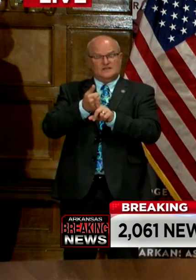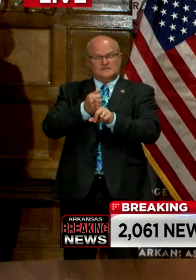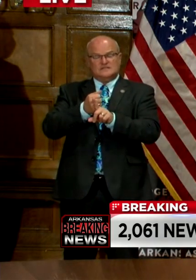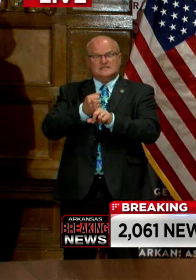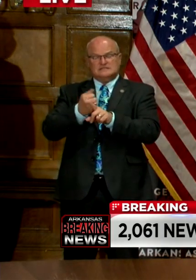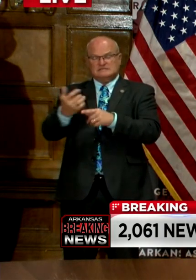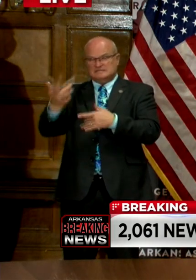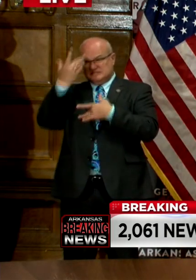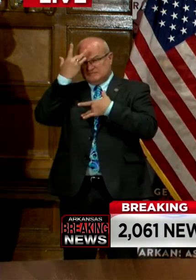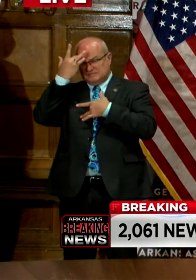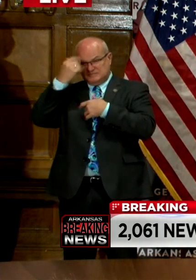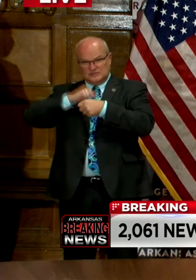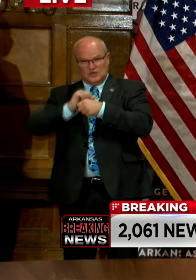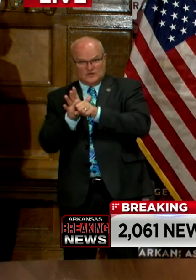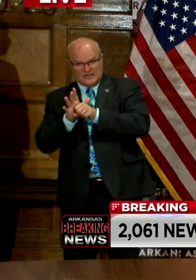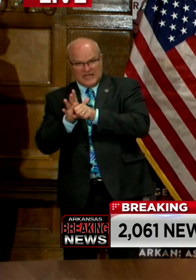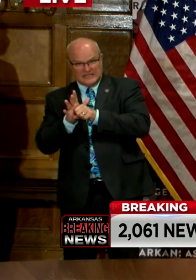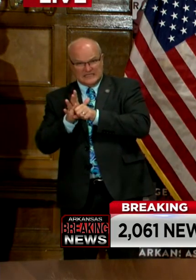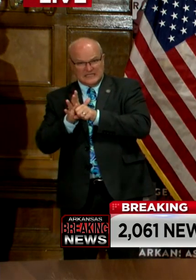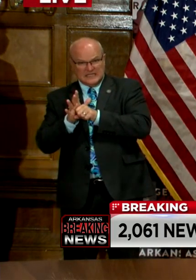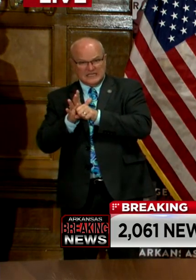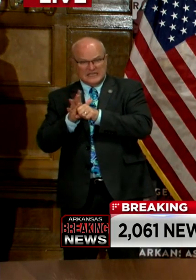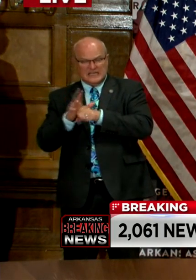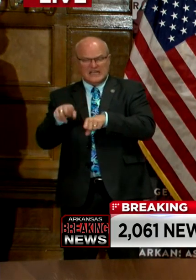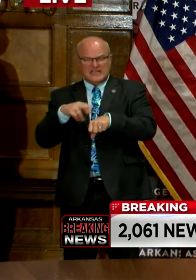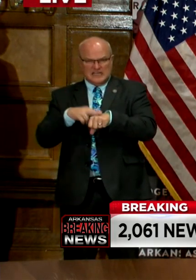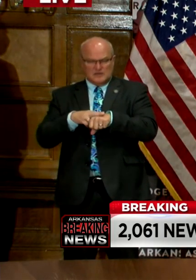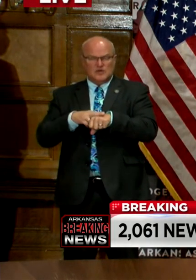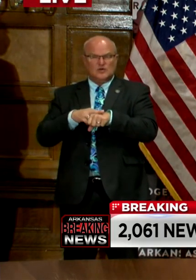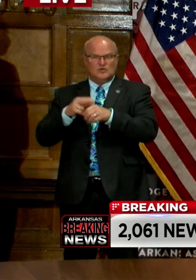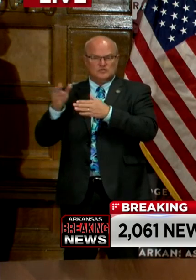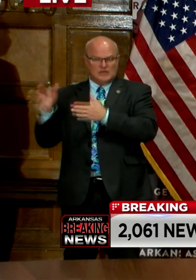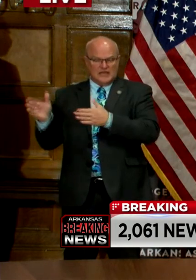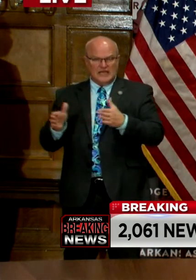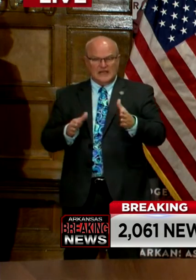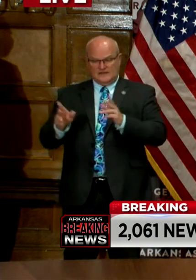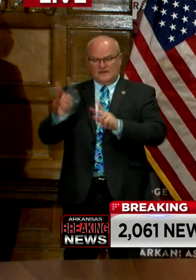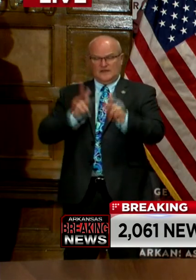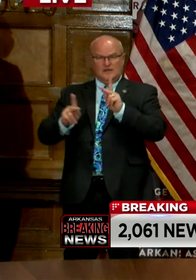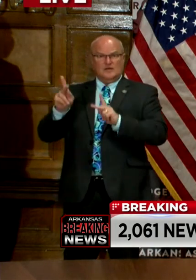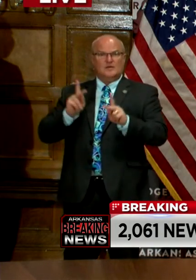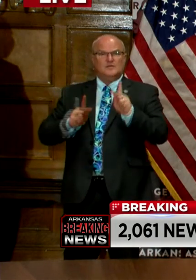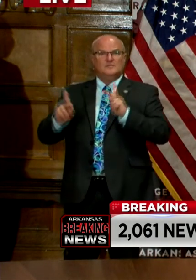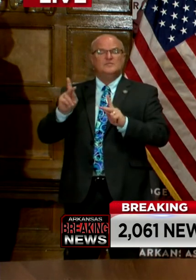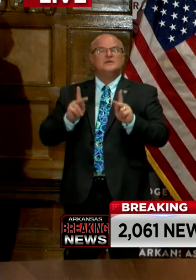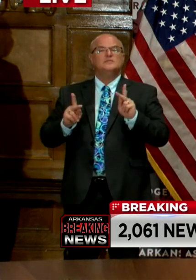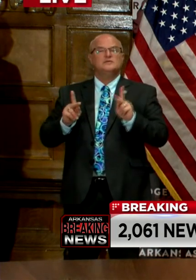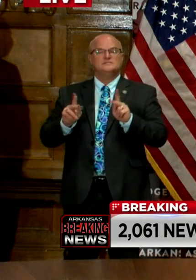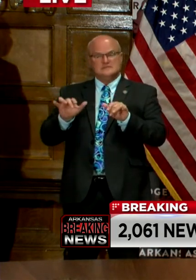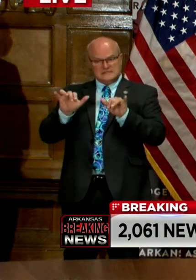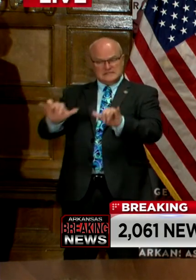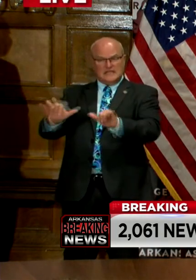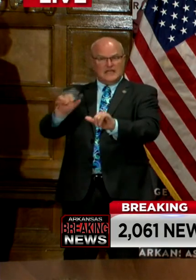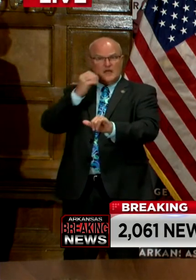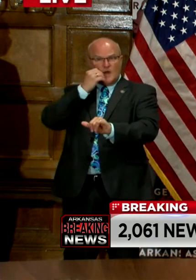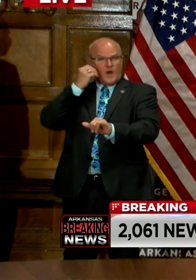BACK. FOR ANYBODY IN THE POPULATION HAS BEEN INFECTED WITH COVID 19,